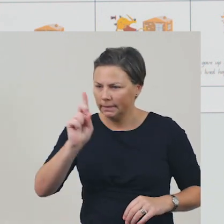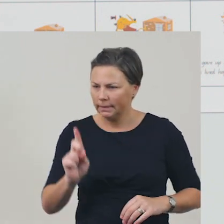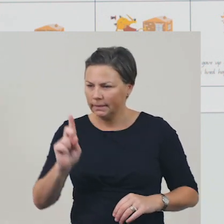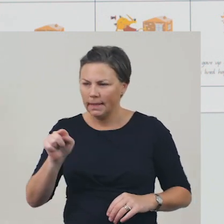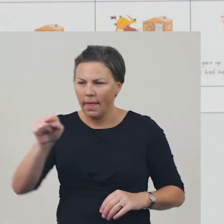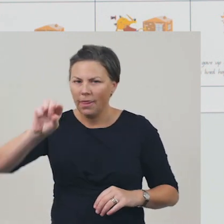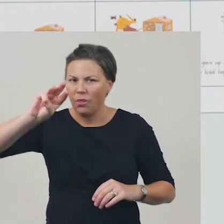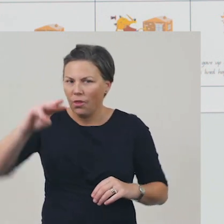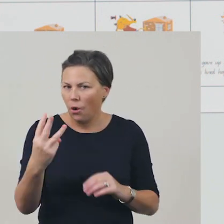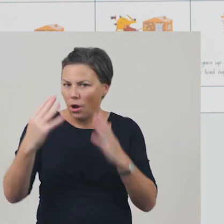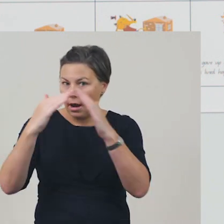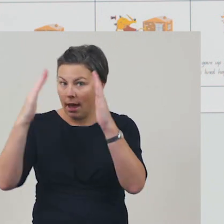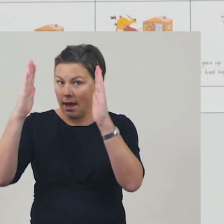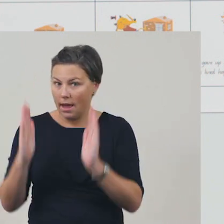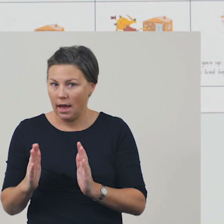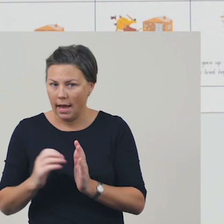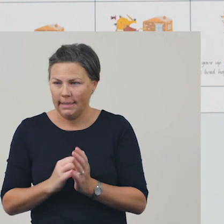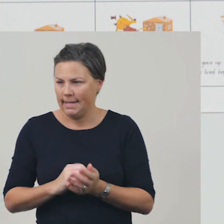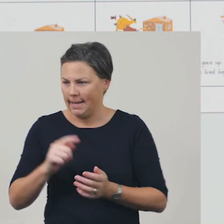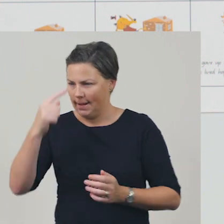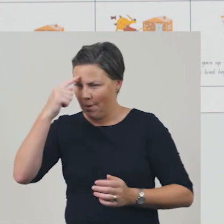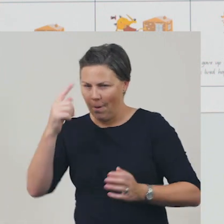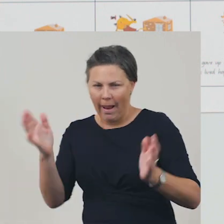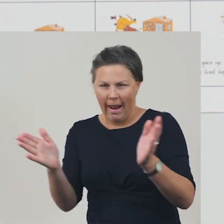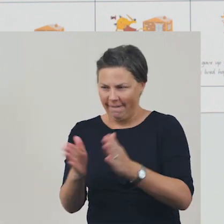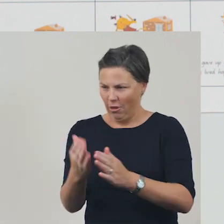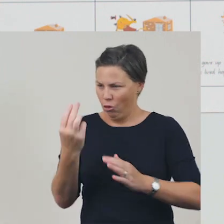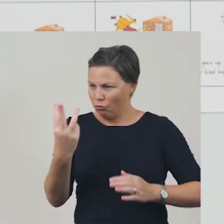He thought that the three little pigs would be a perfect dinner for him.